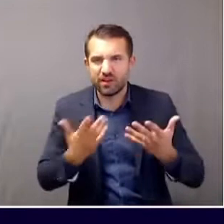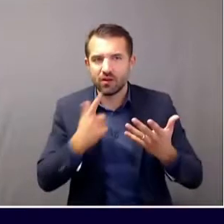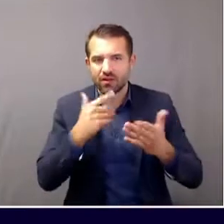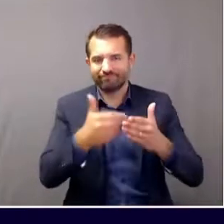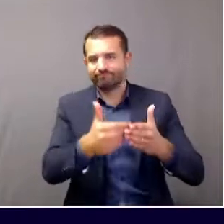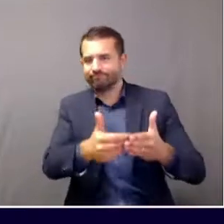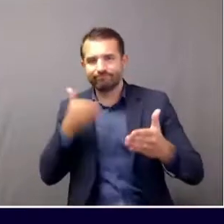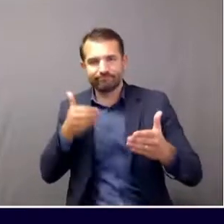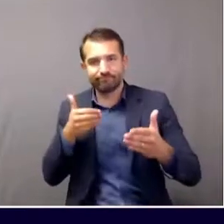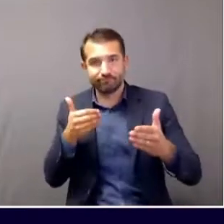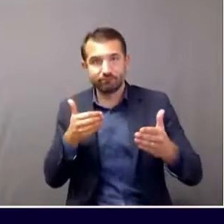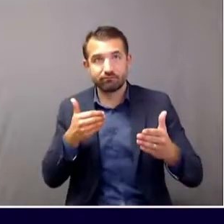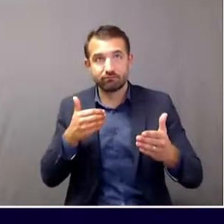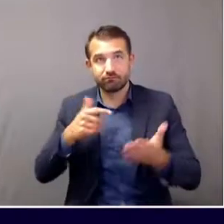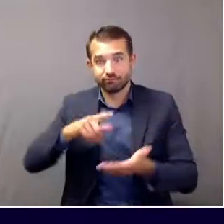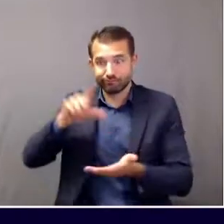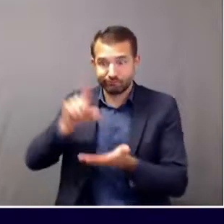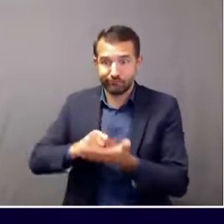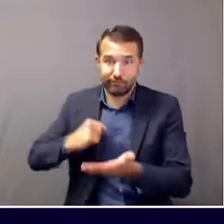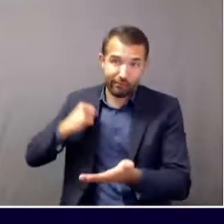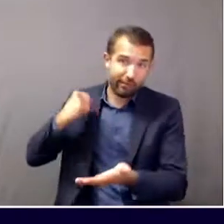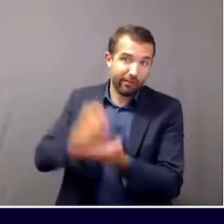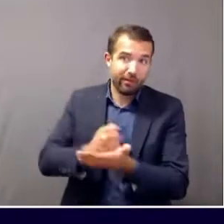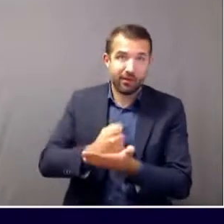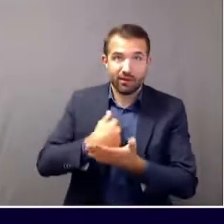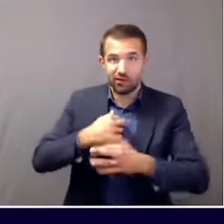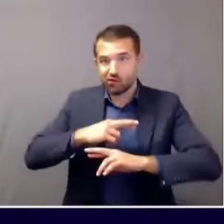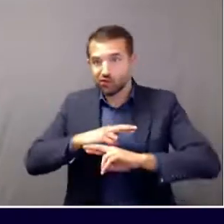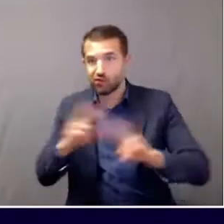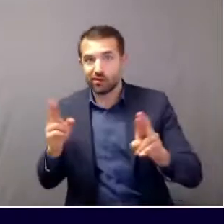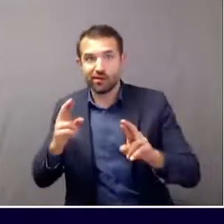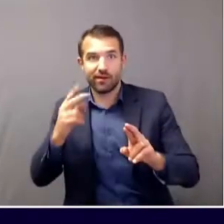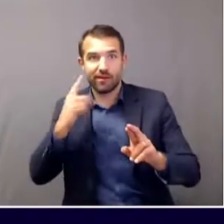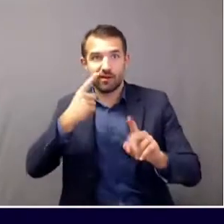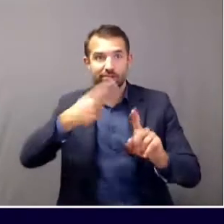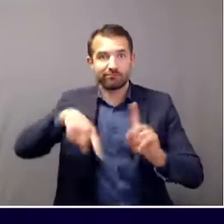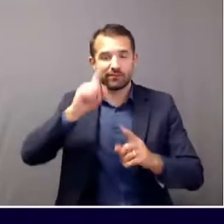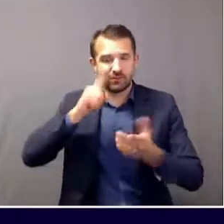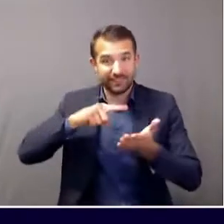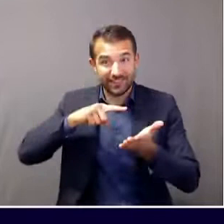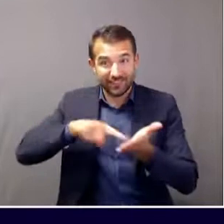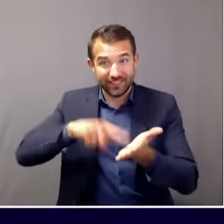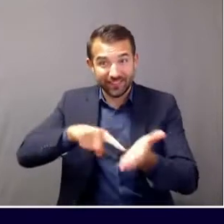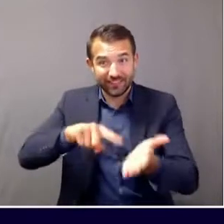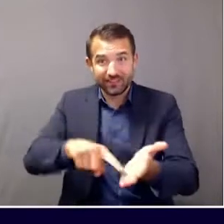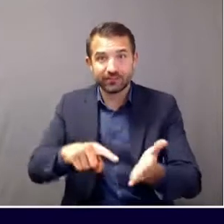and so the researchers who are